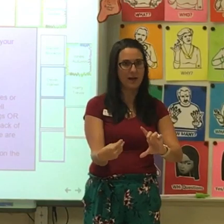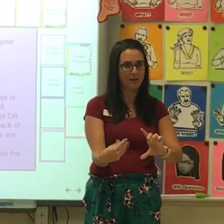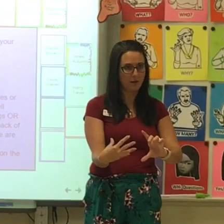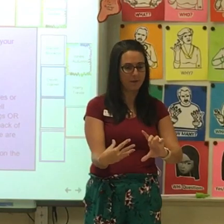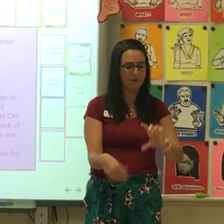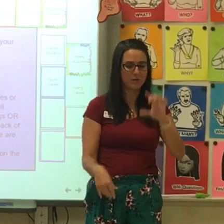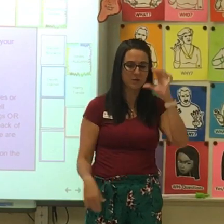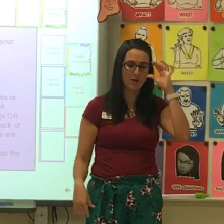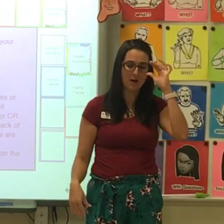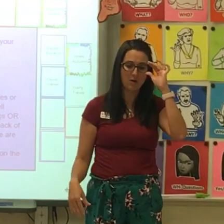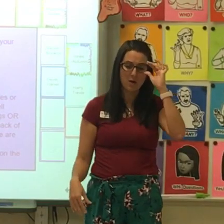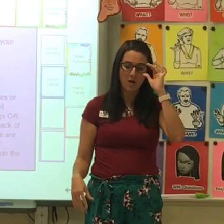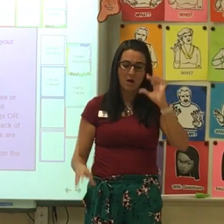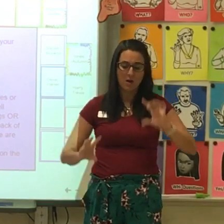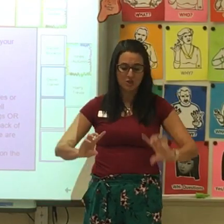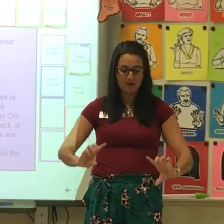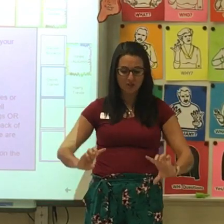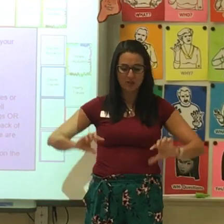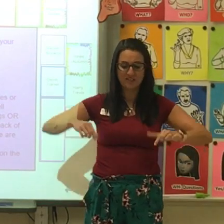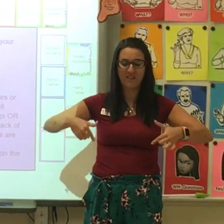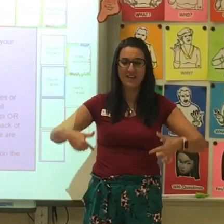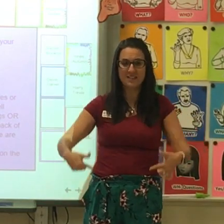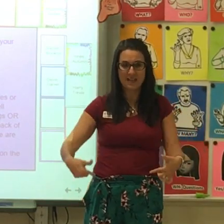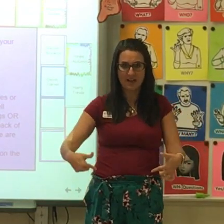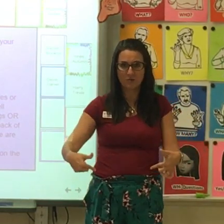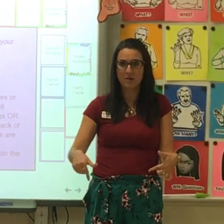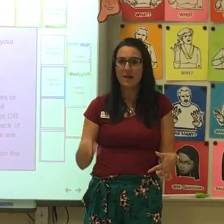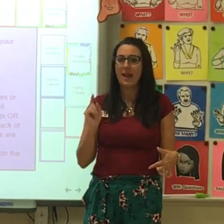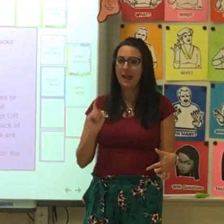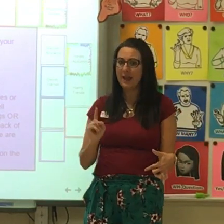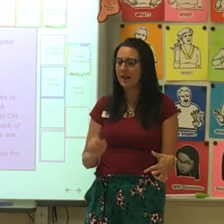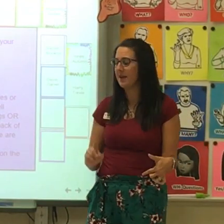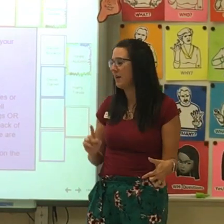lighting up every once in a while should make sure it's face down and I